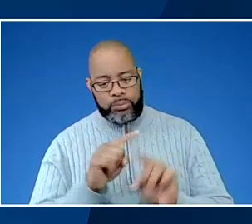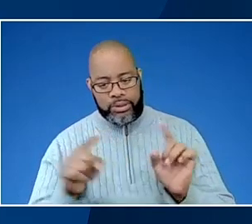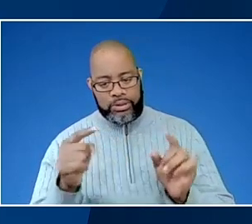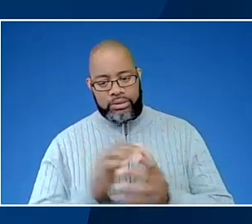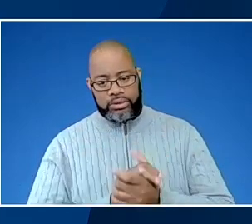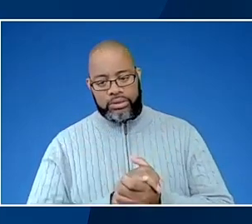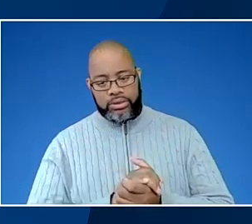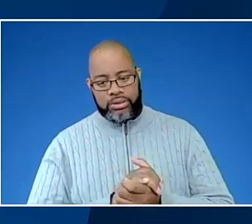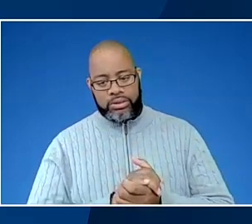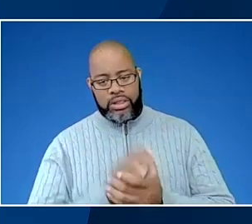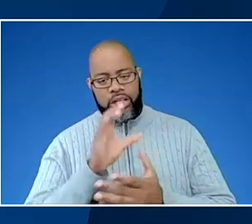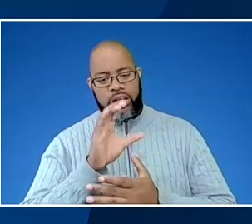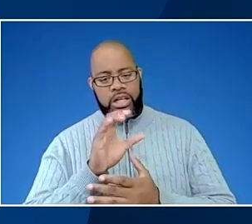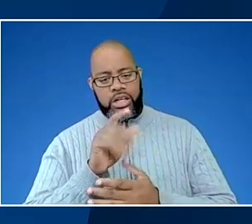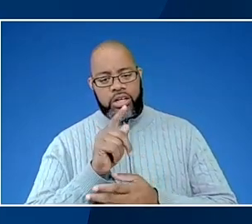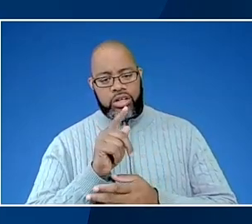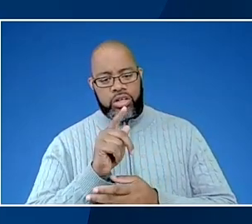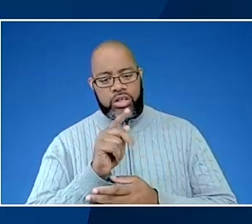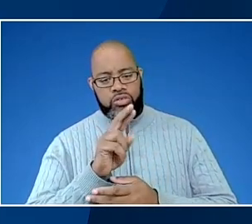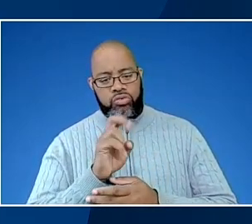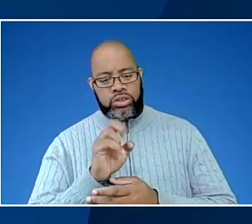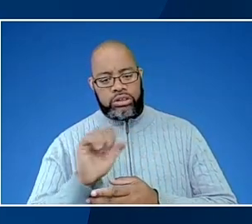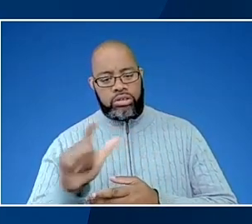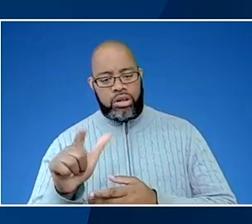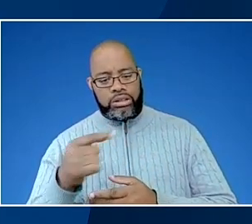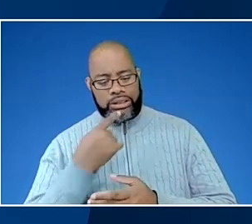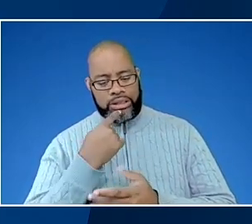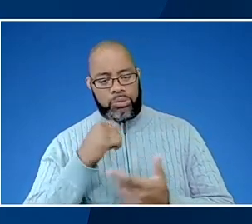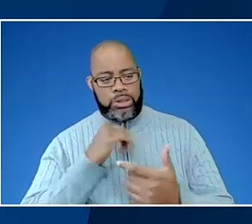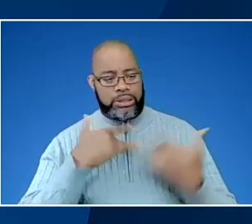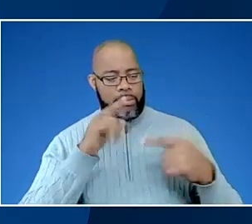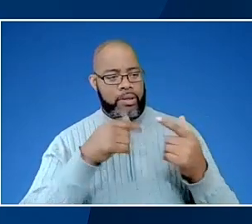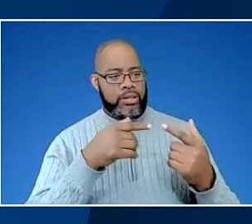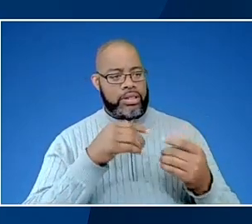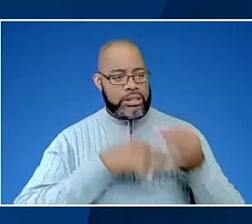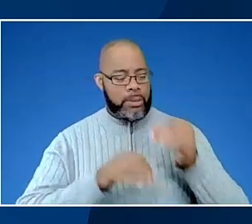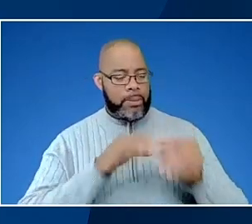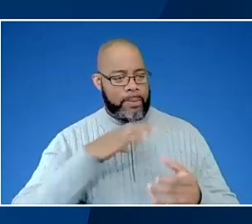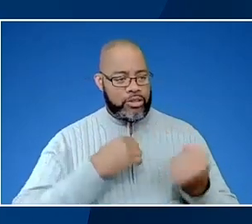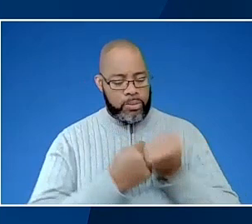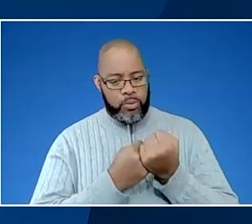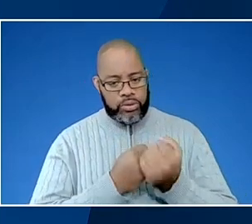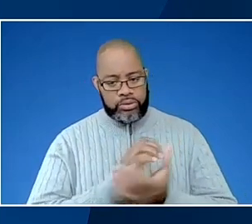Krystil said, we're really excited about the subcommittee support for the proposal.